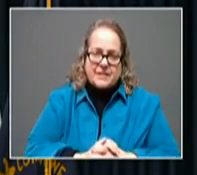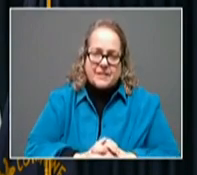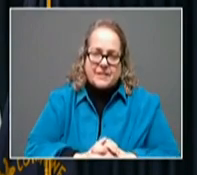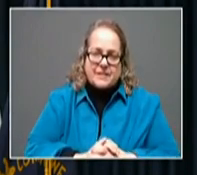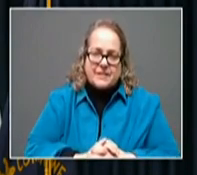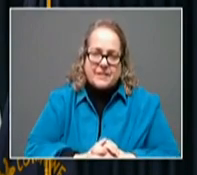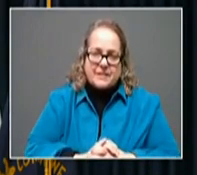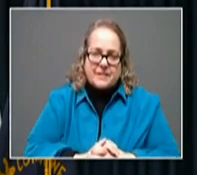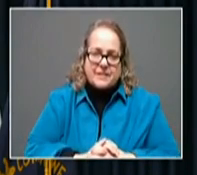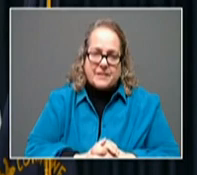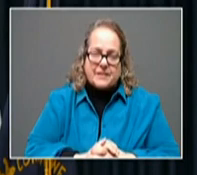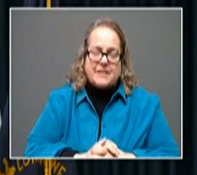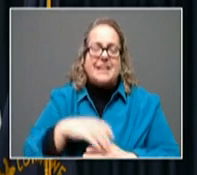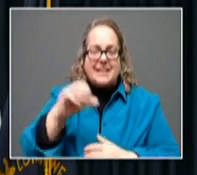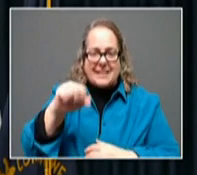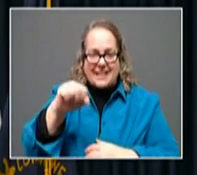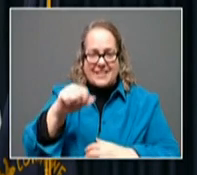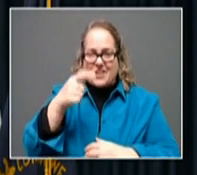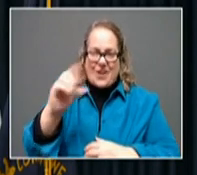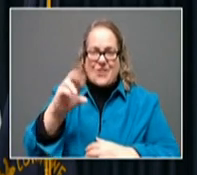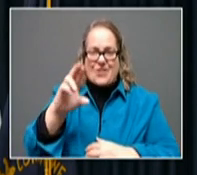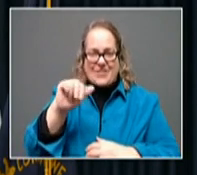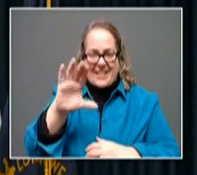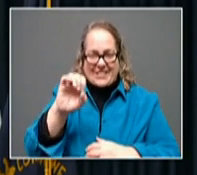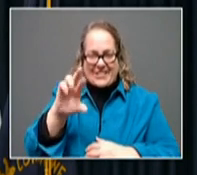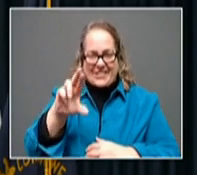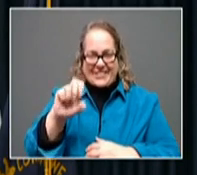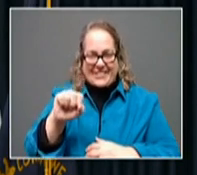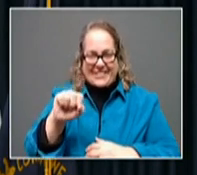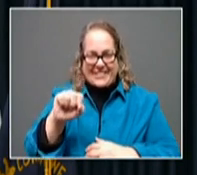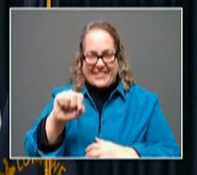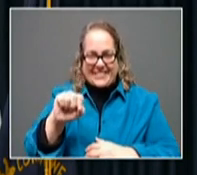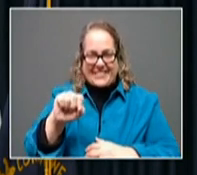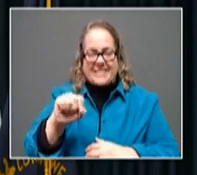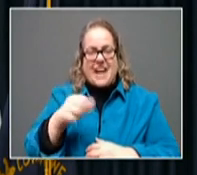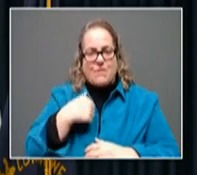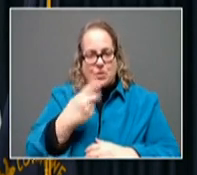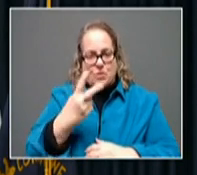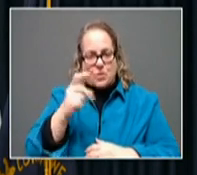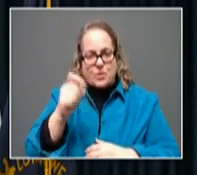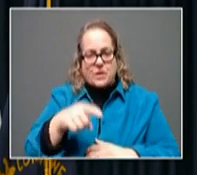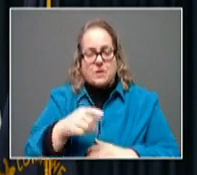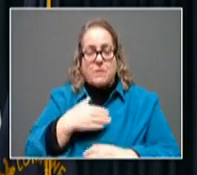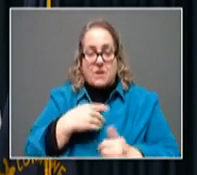yes go racers. Um, I have two questions. That's okay. My first one is, uh,